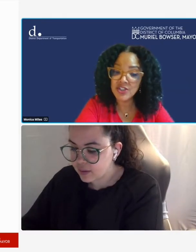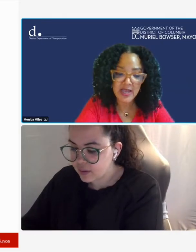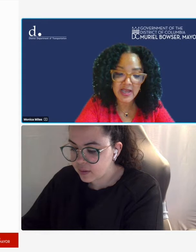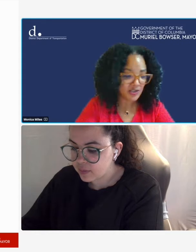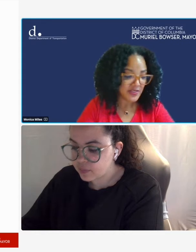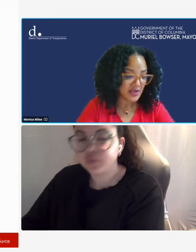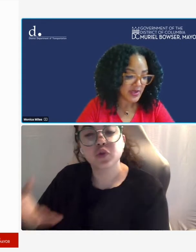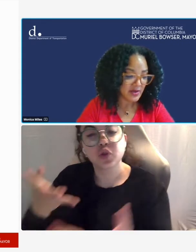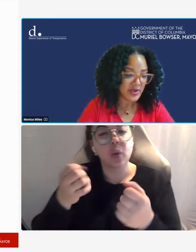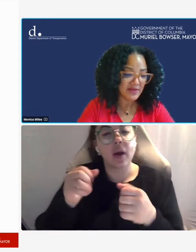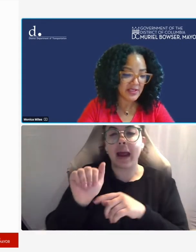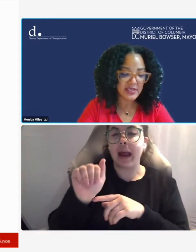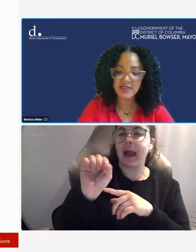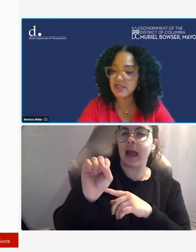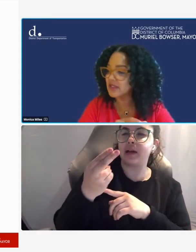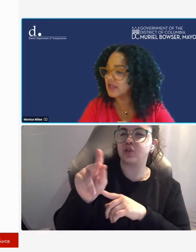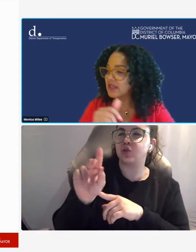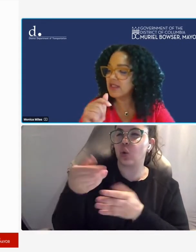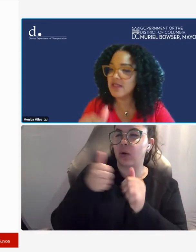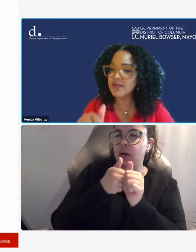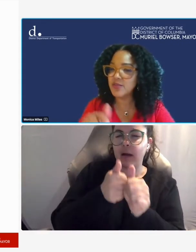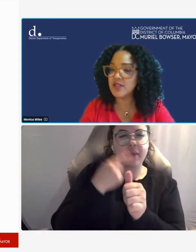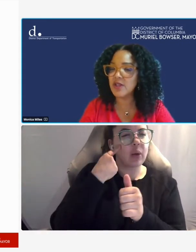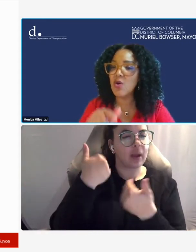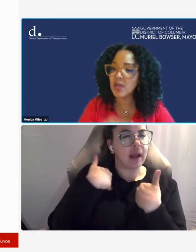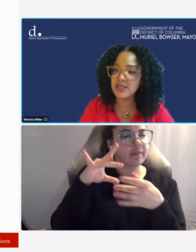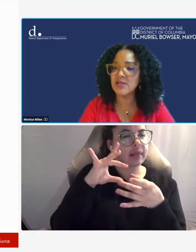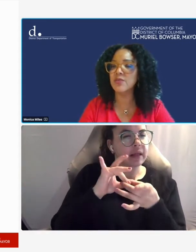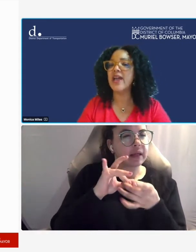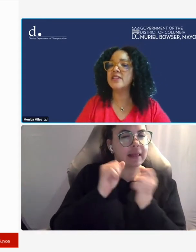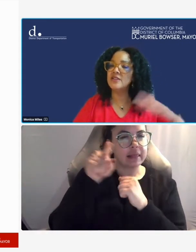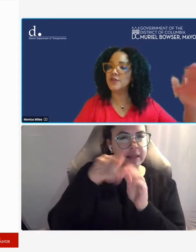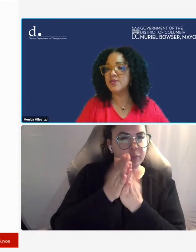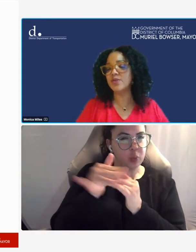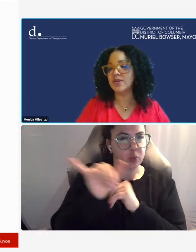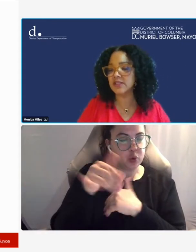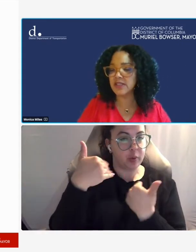which i think we we have a link in this in this booklet also so we had it in the first booklet